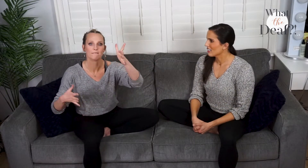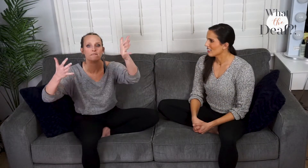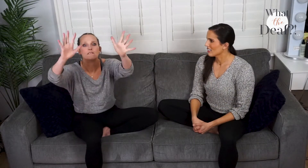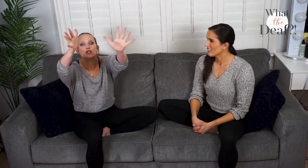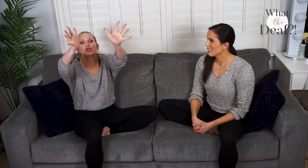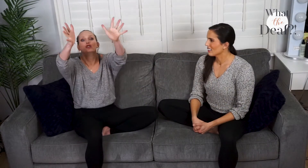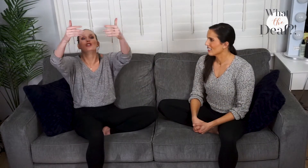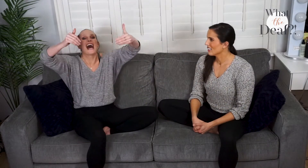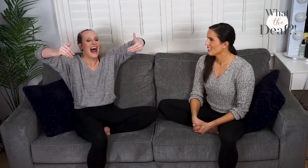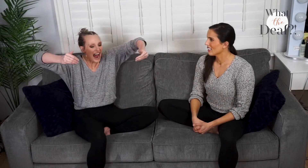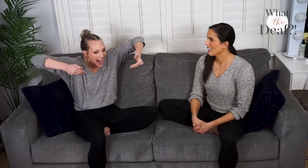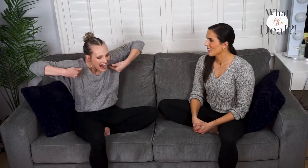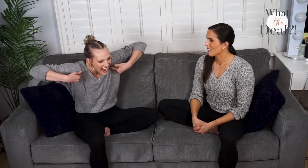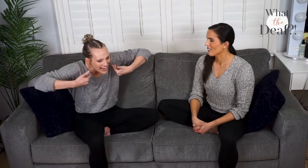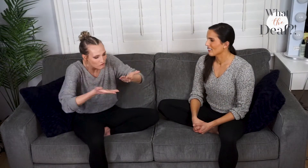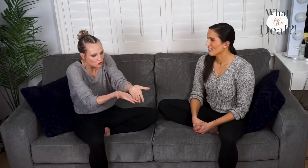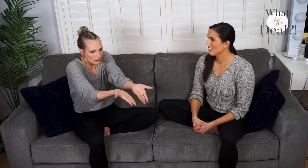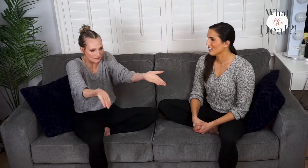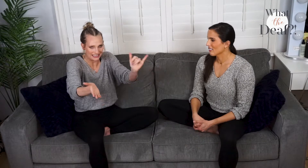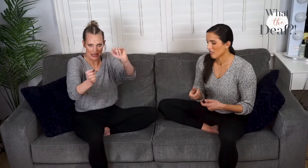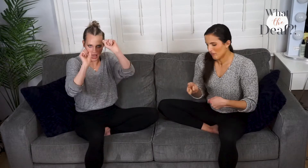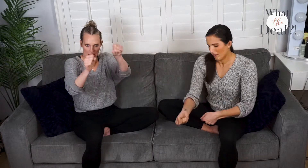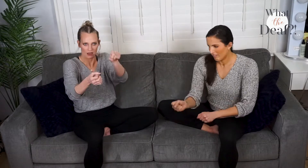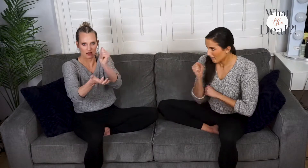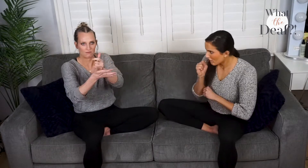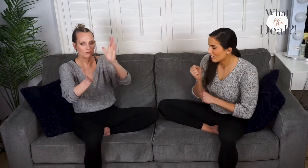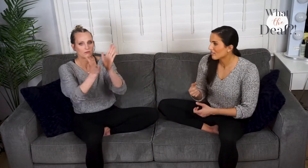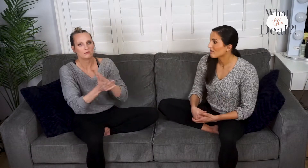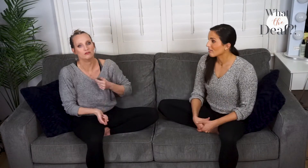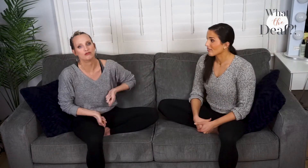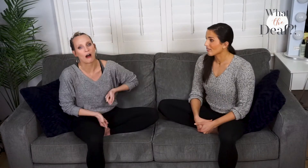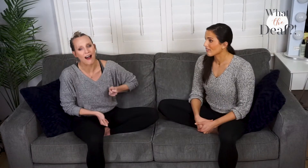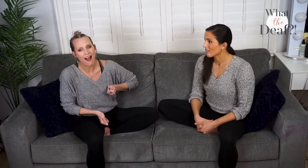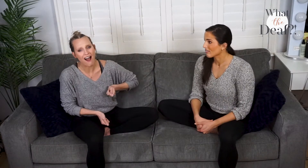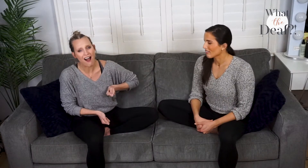No, he had a shovel and like he had the equipment,